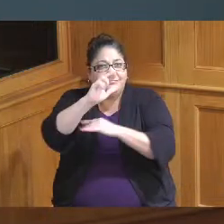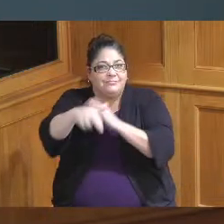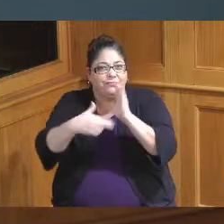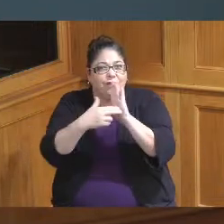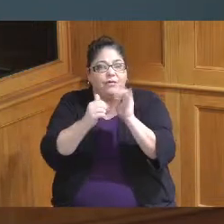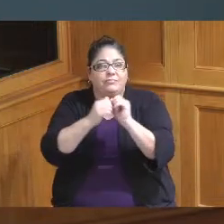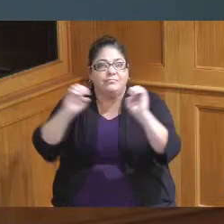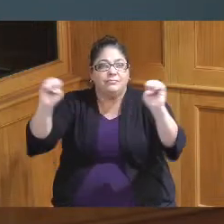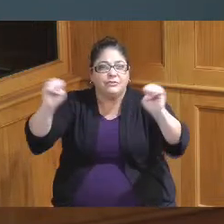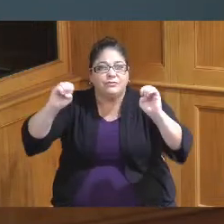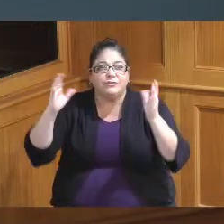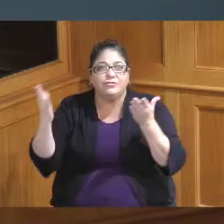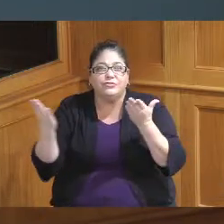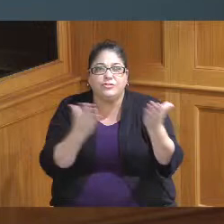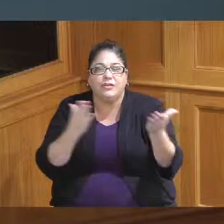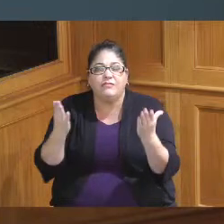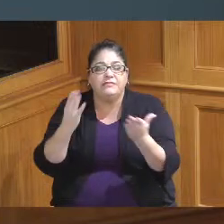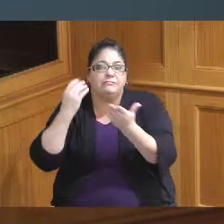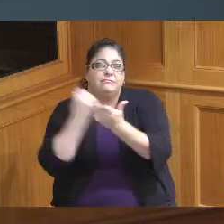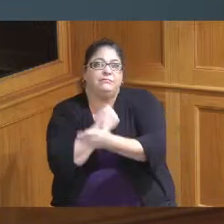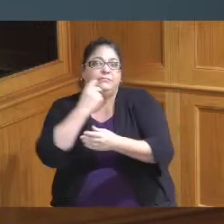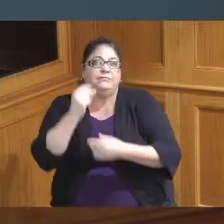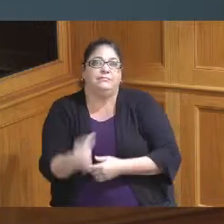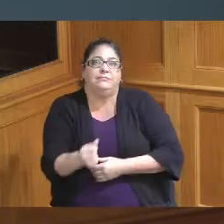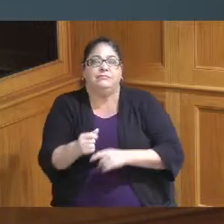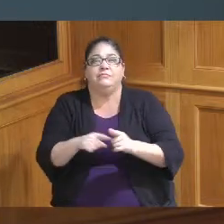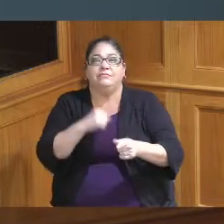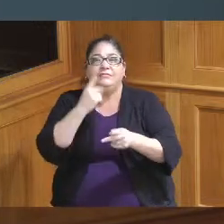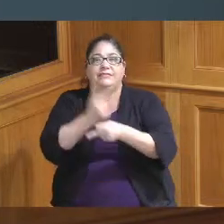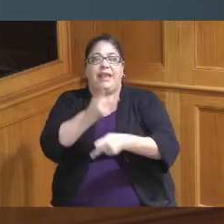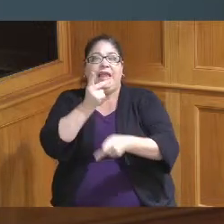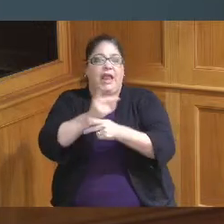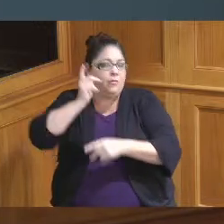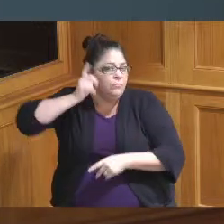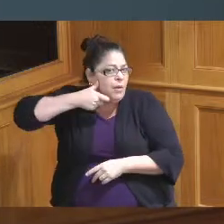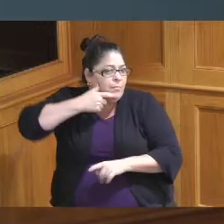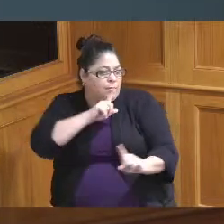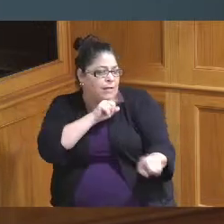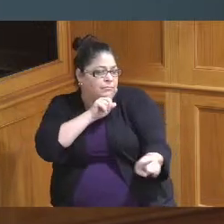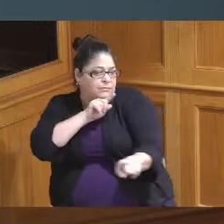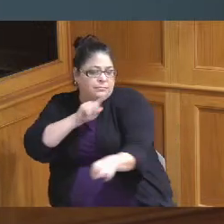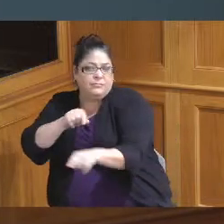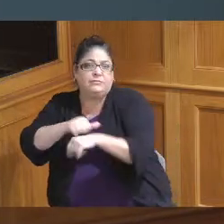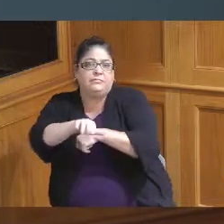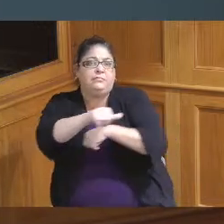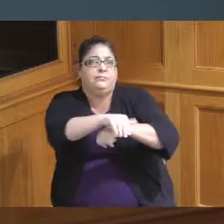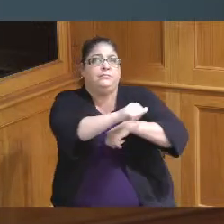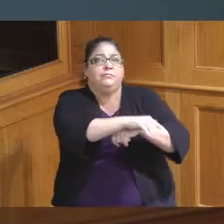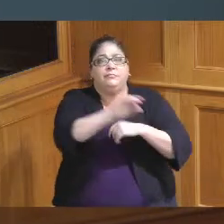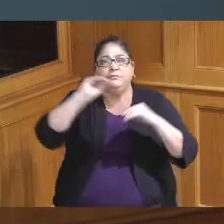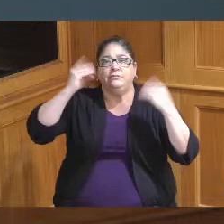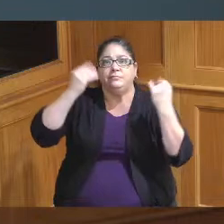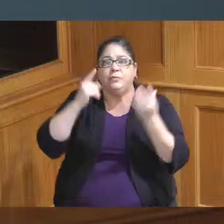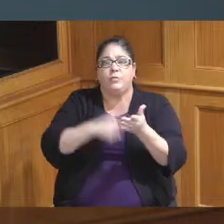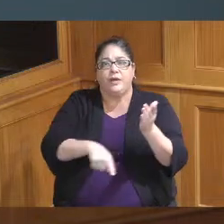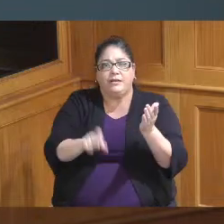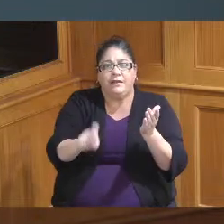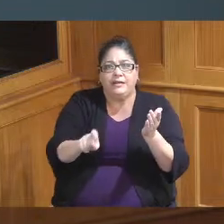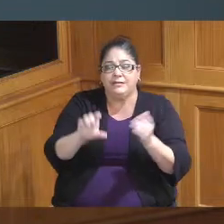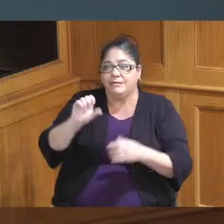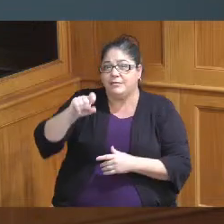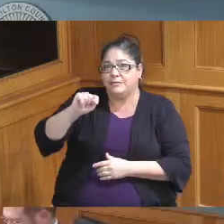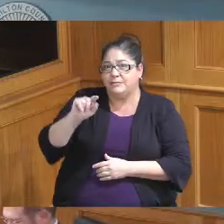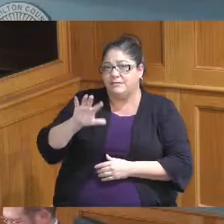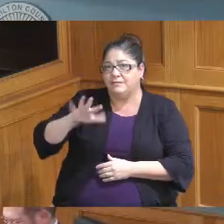services are swiftly and effectively dispatched to those in need and whereas on September 5th 2023